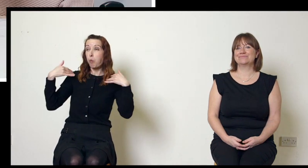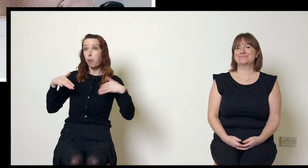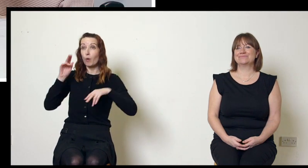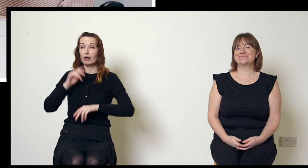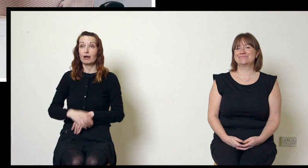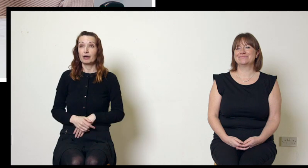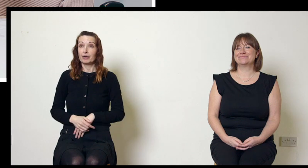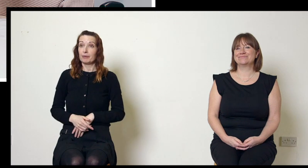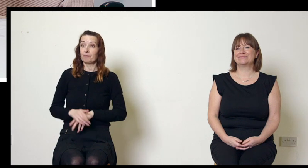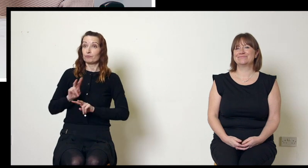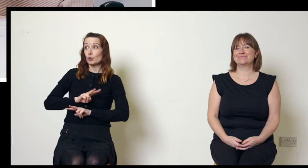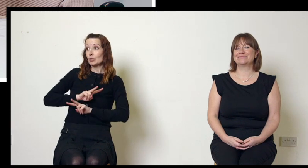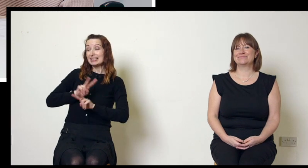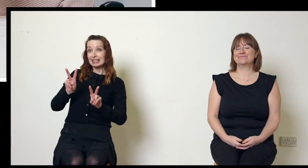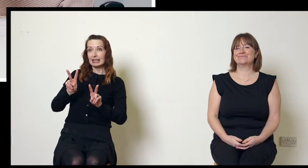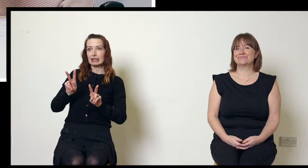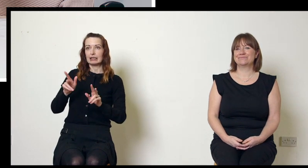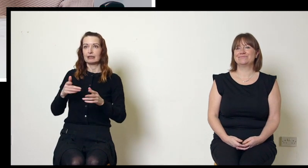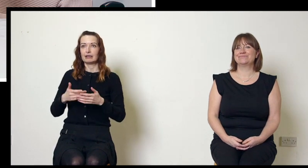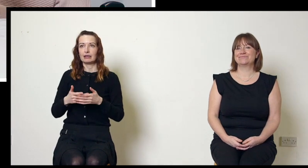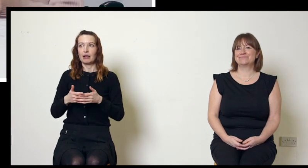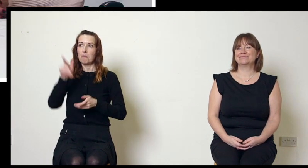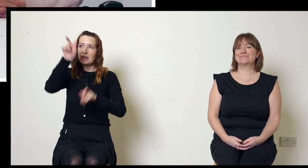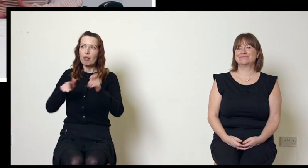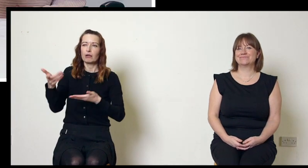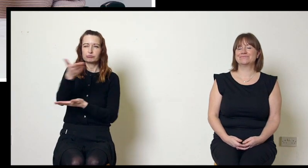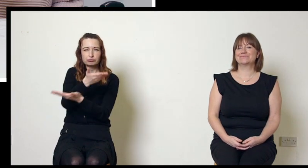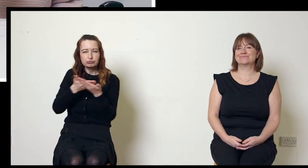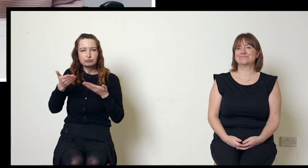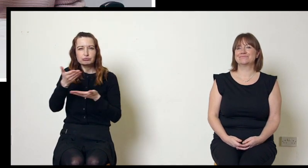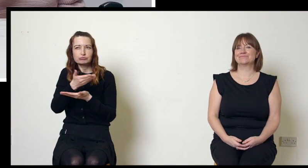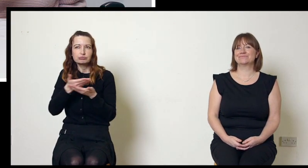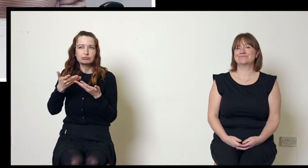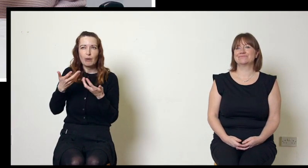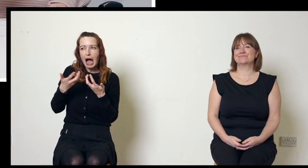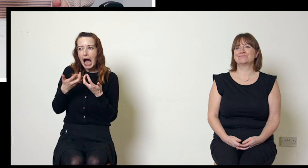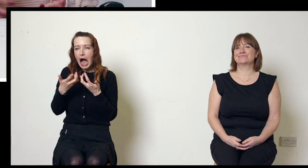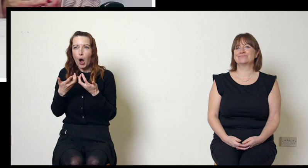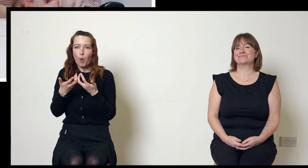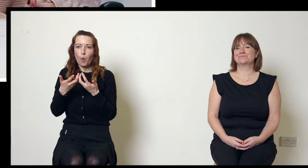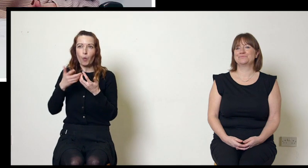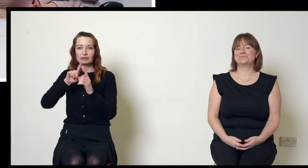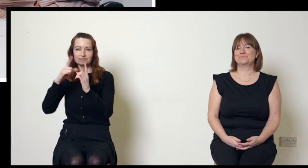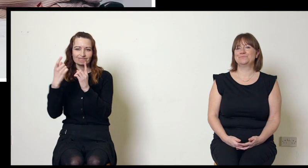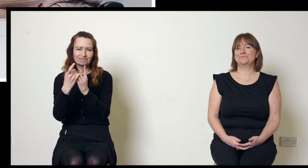you know, straight away. They were kind of like talking about how in society at the moment it's very difficult,